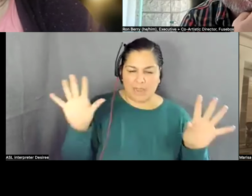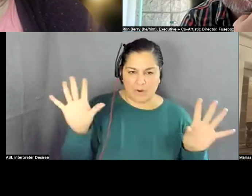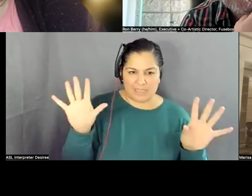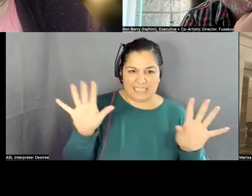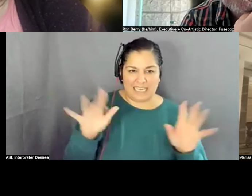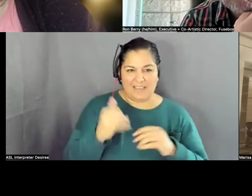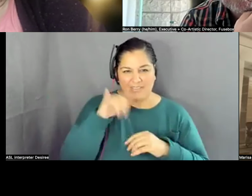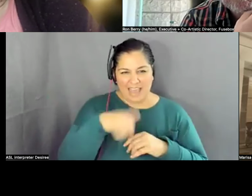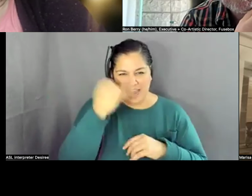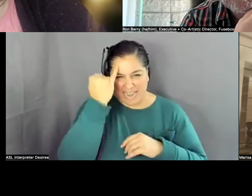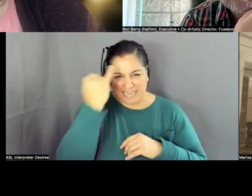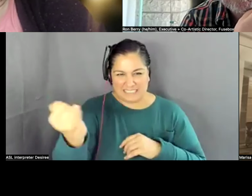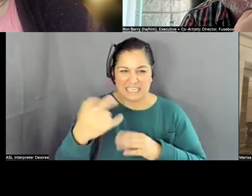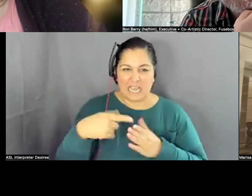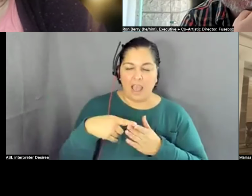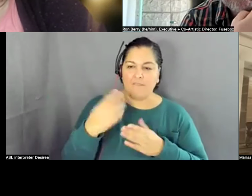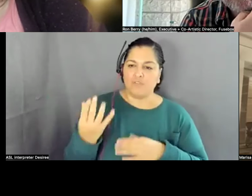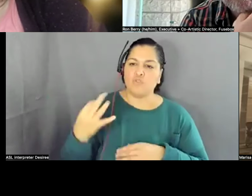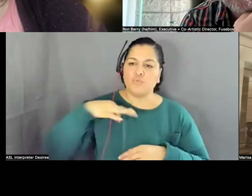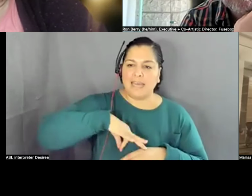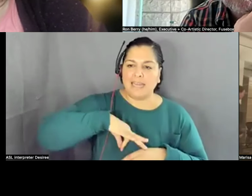crediting collaborators and community participants.